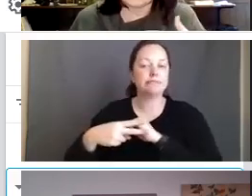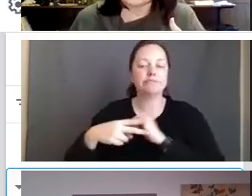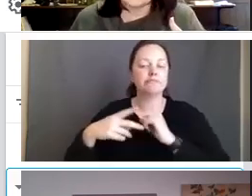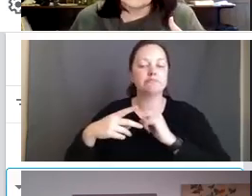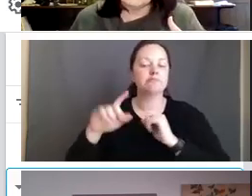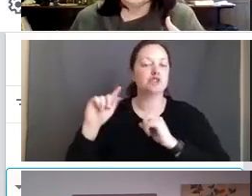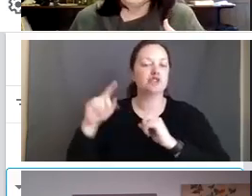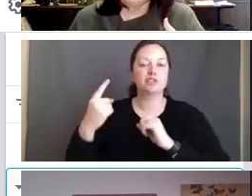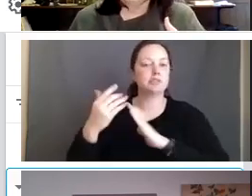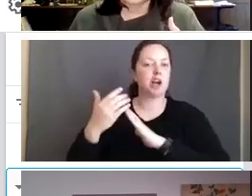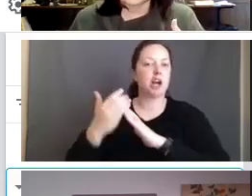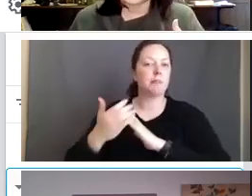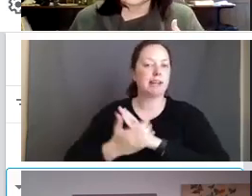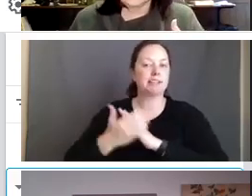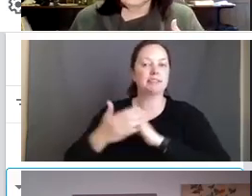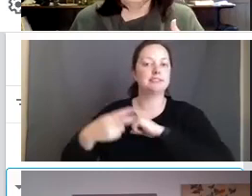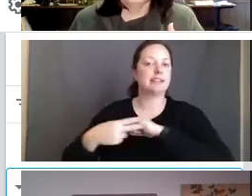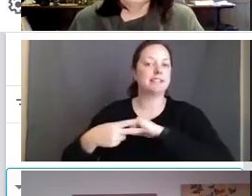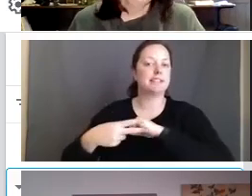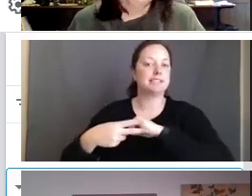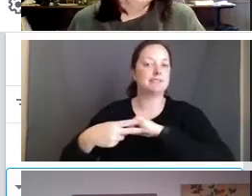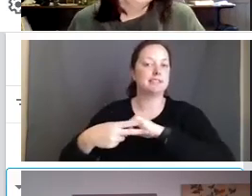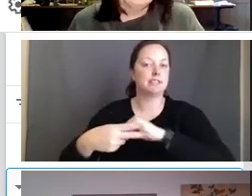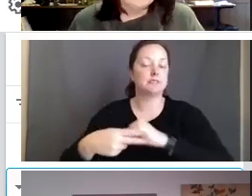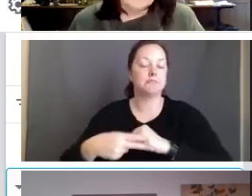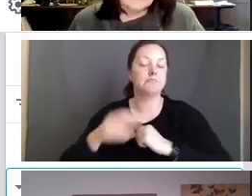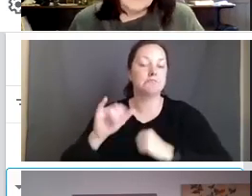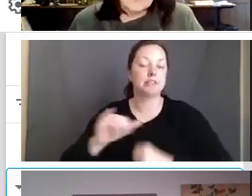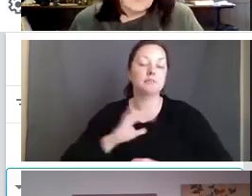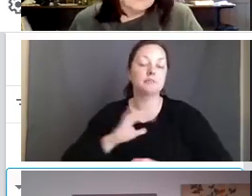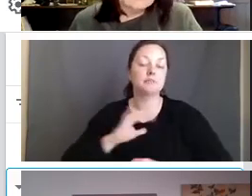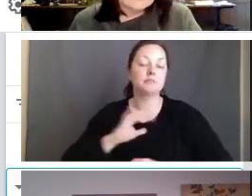I am going to upload an image. I'm going to click one and now open.